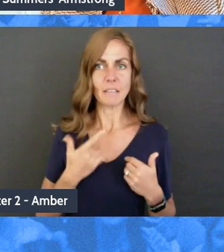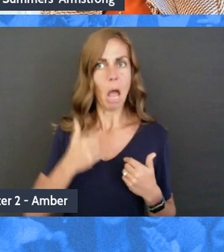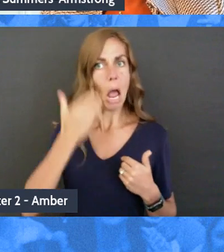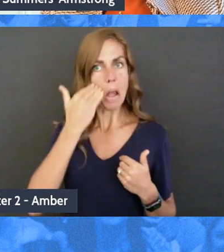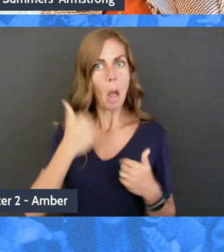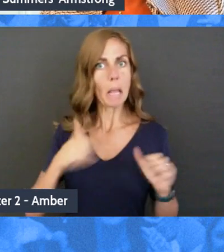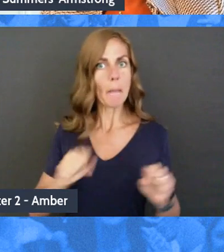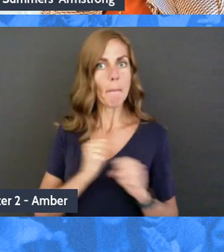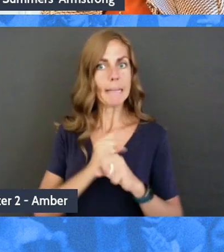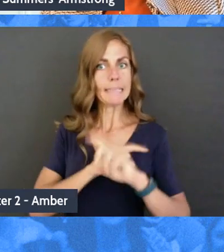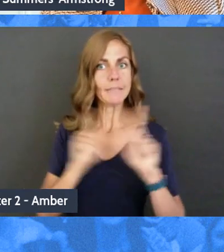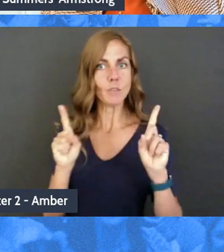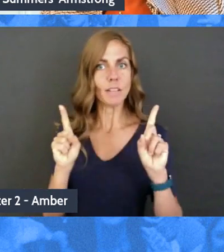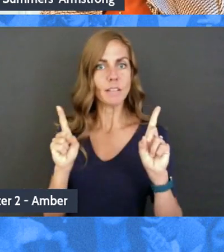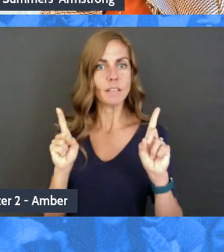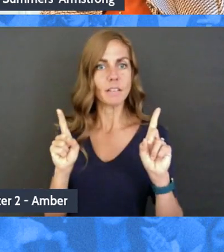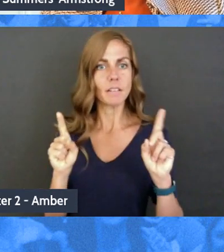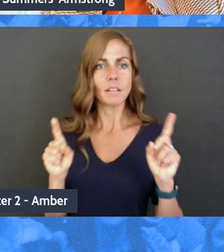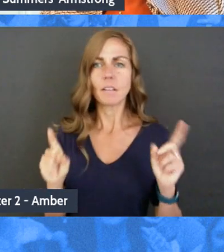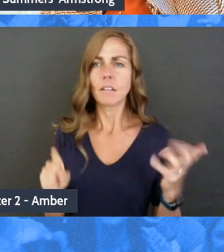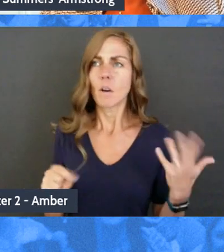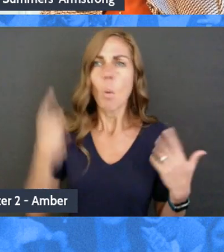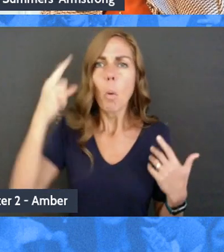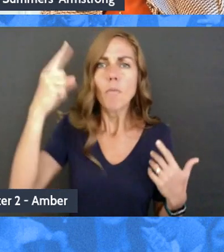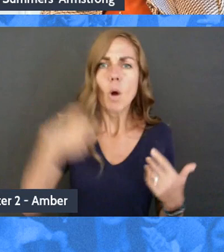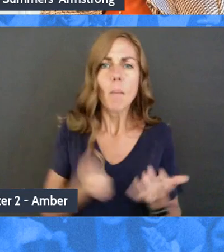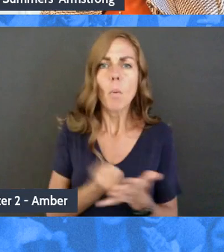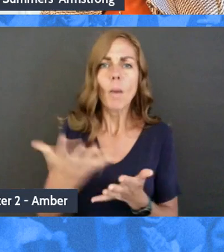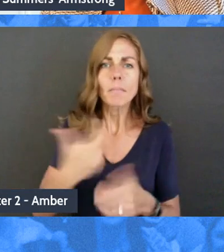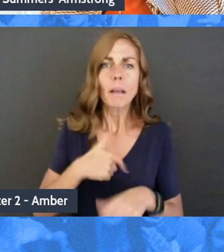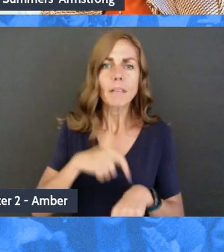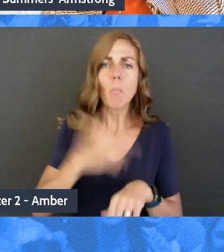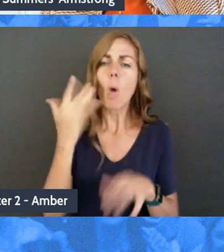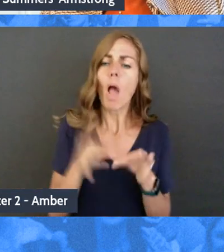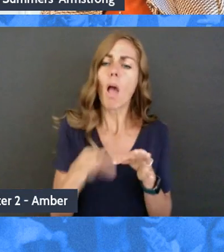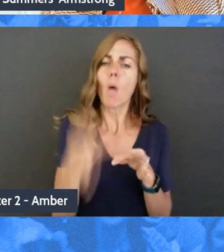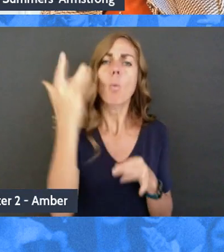then what am I doing, wasting my time and my weight taking up space on the planet?